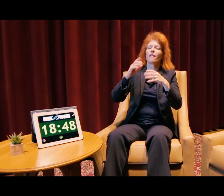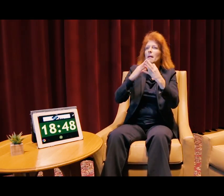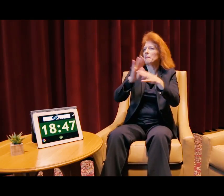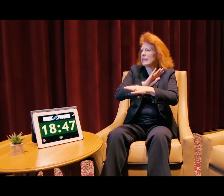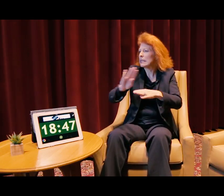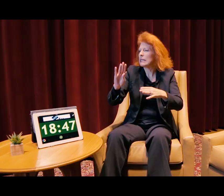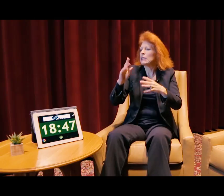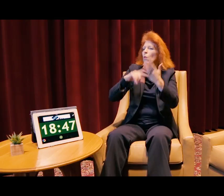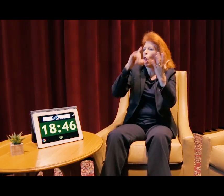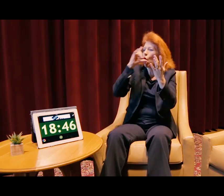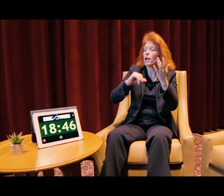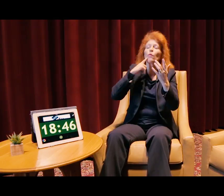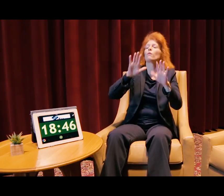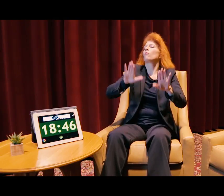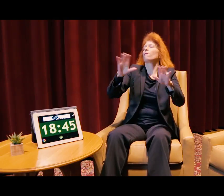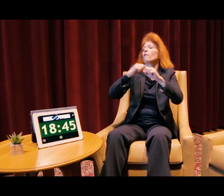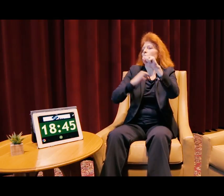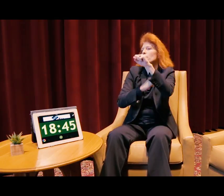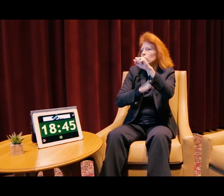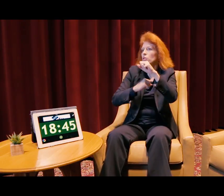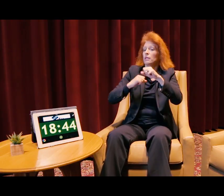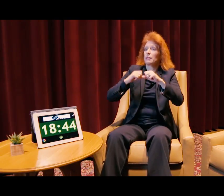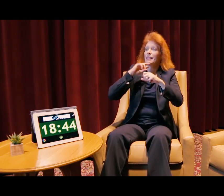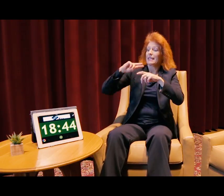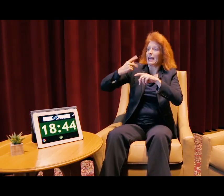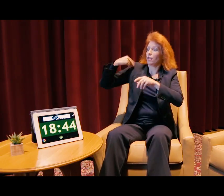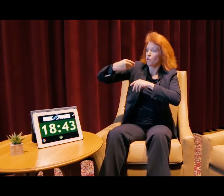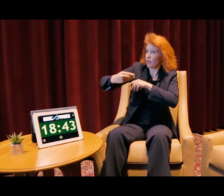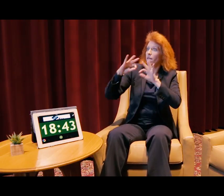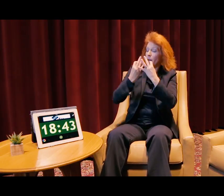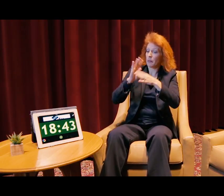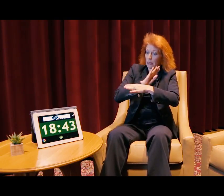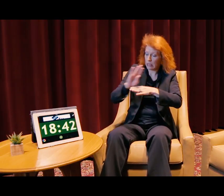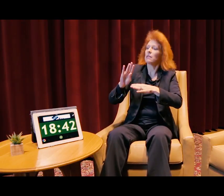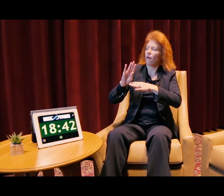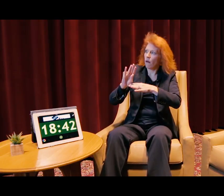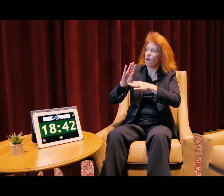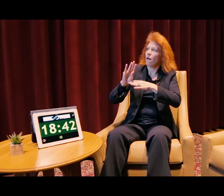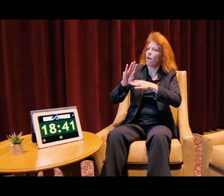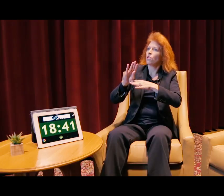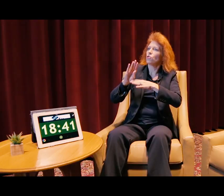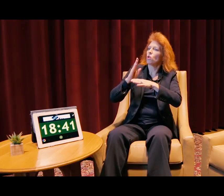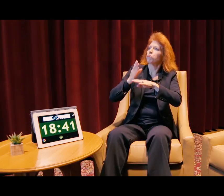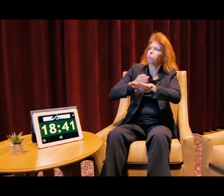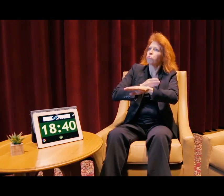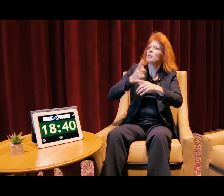So I had terrific foundation being second generation in a family business. And he's still working, and he said,